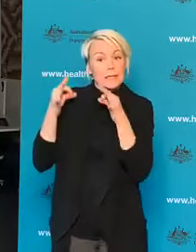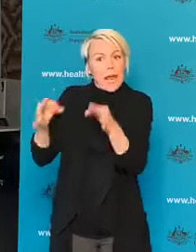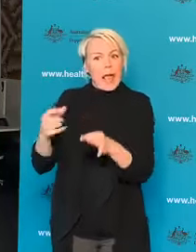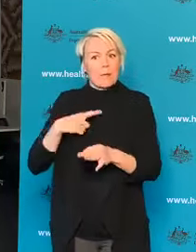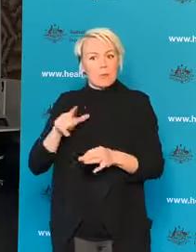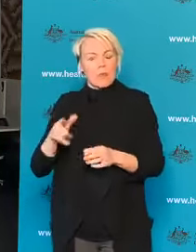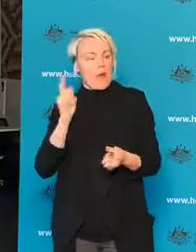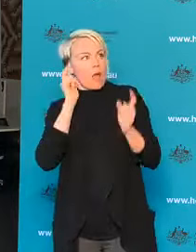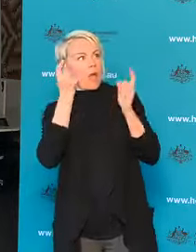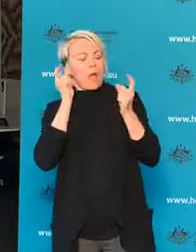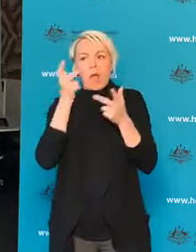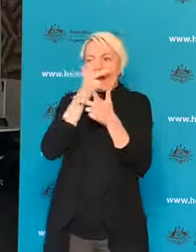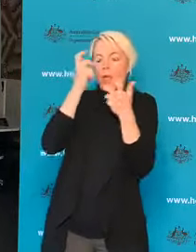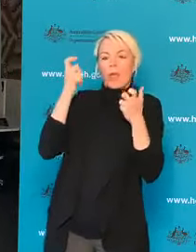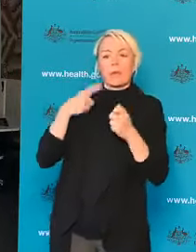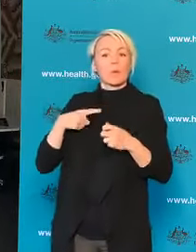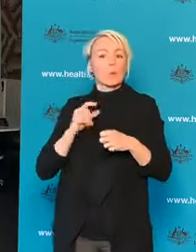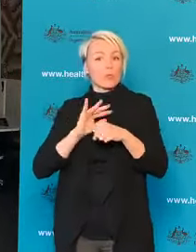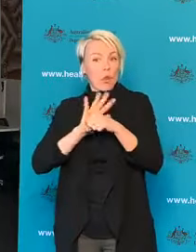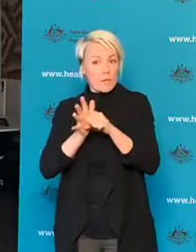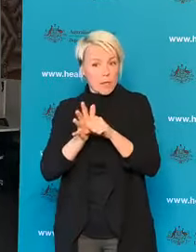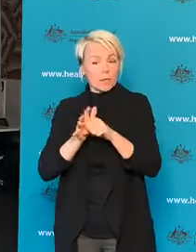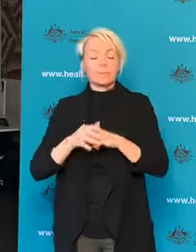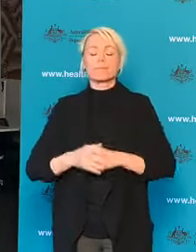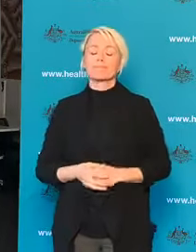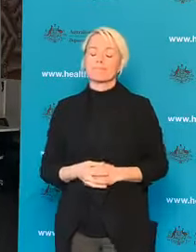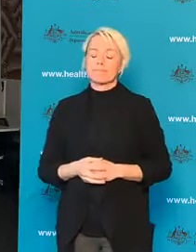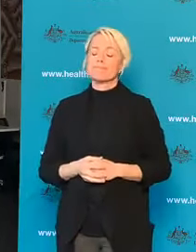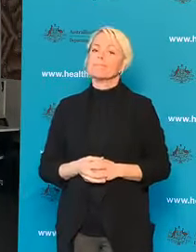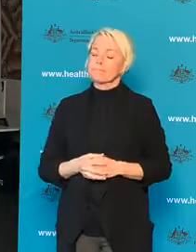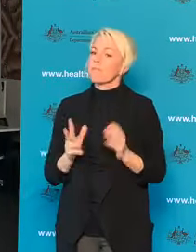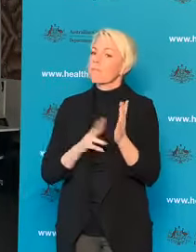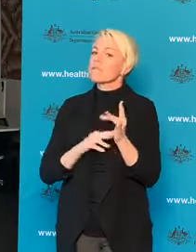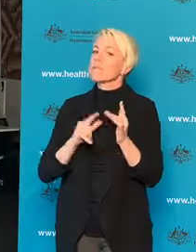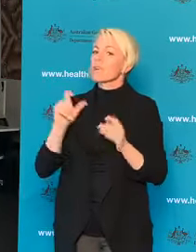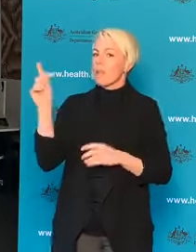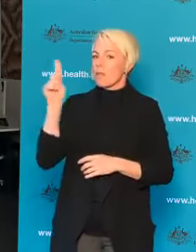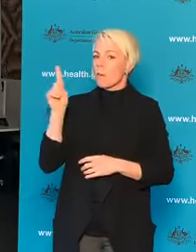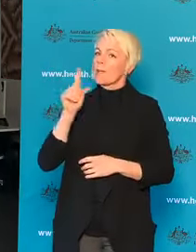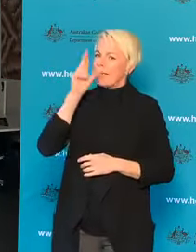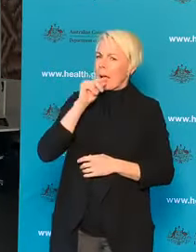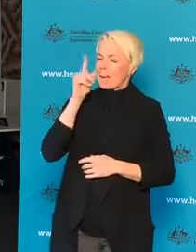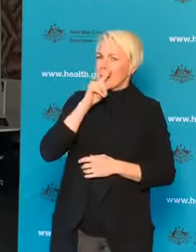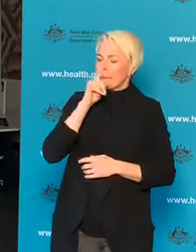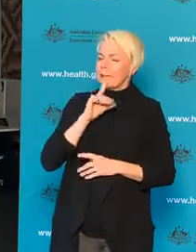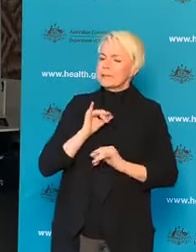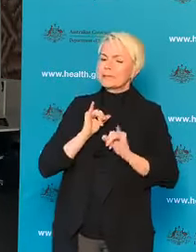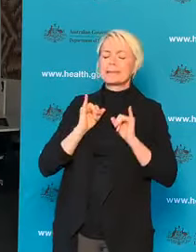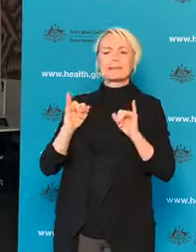around examinations in Victoria are an issue for the Education Department in that state.